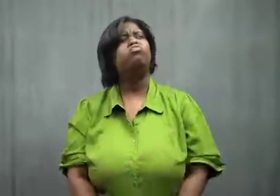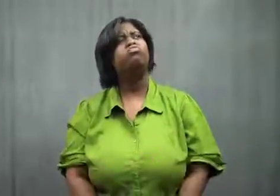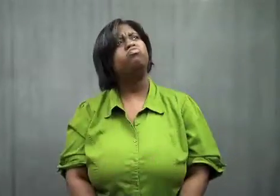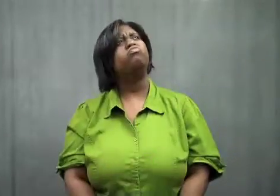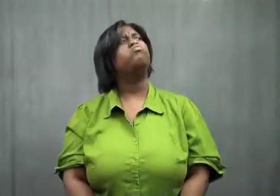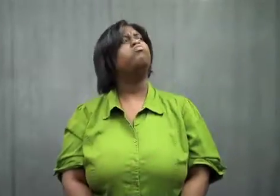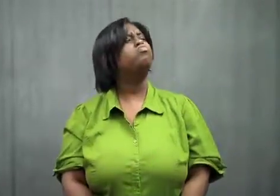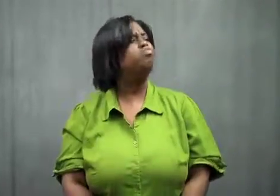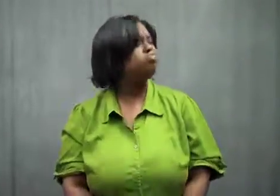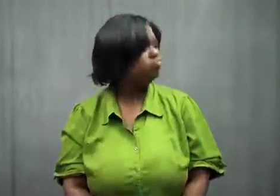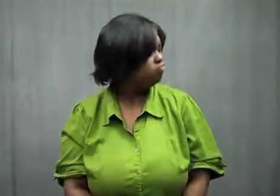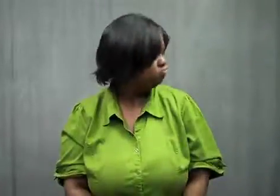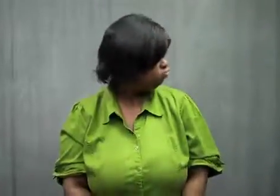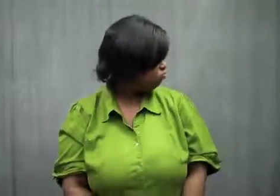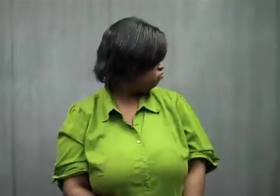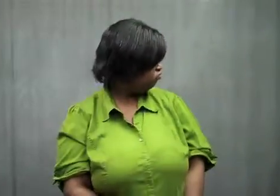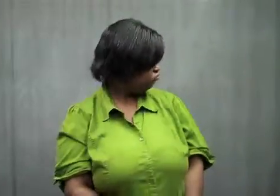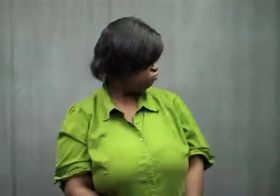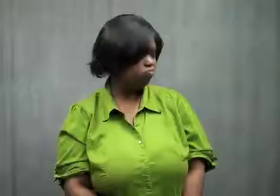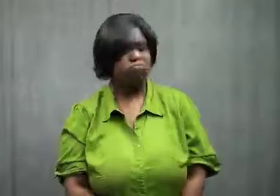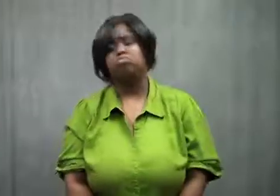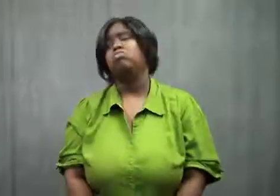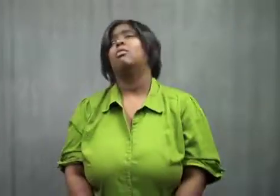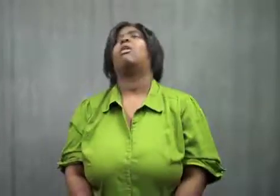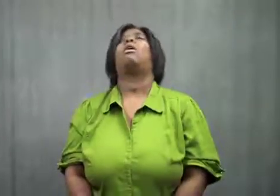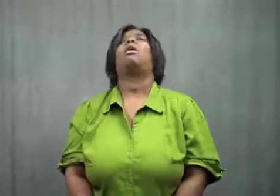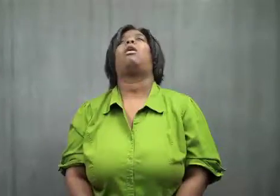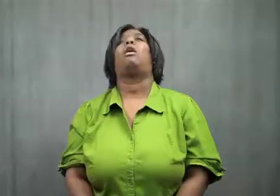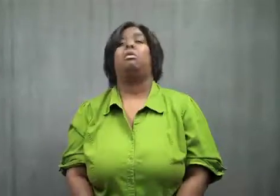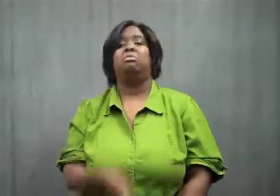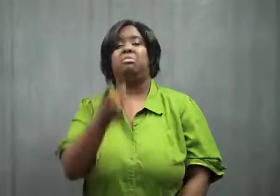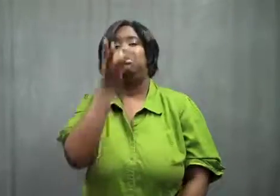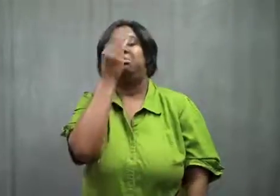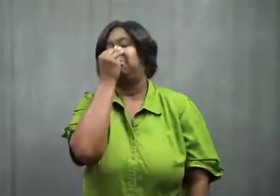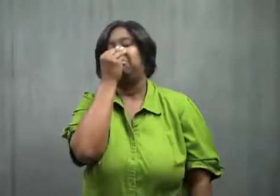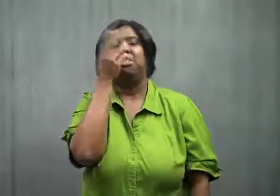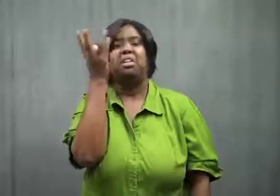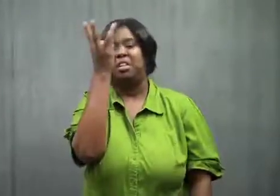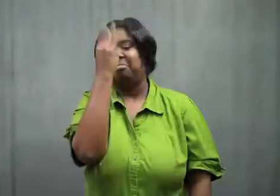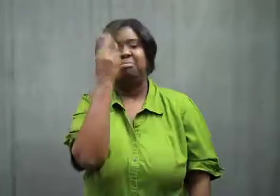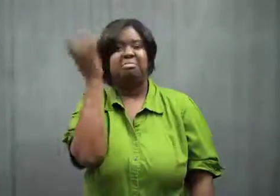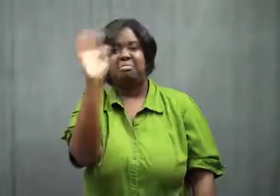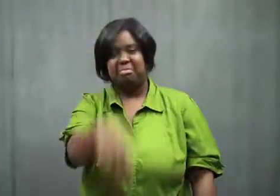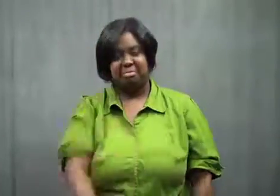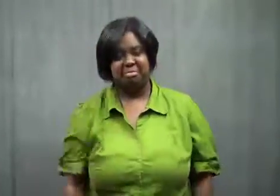I looked around, then fell fast asleep.